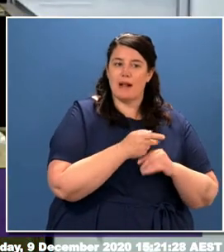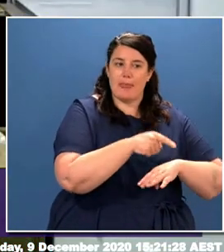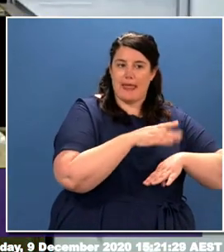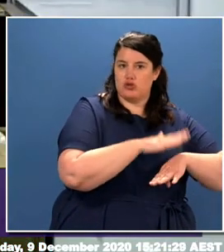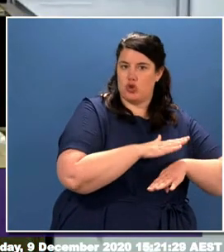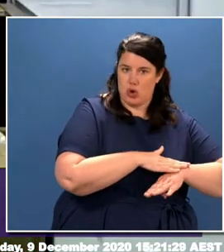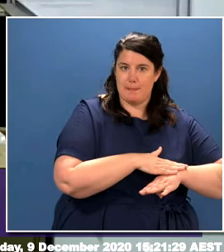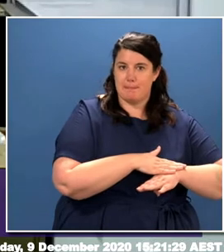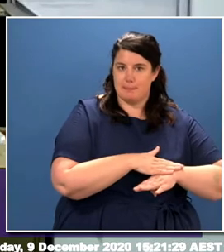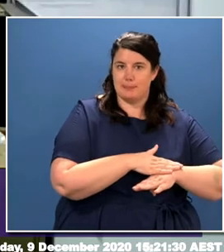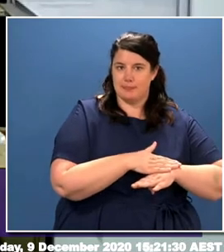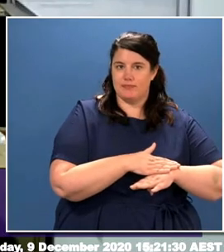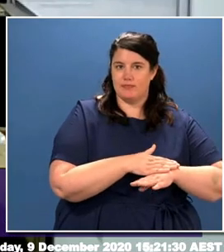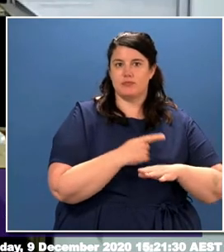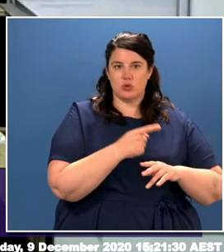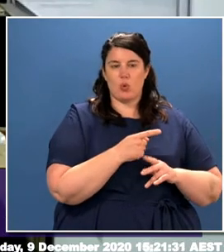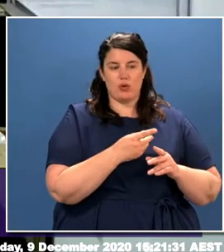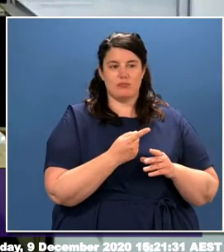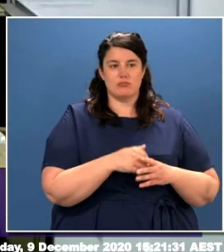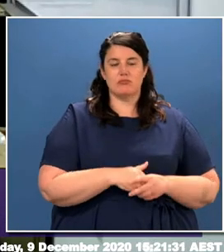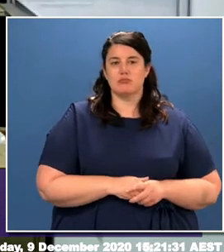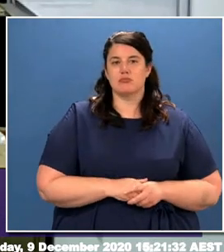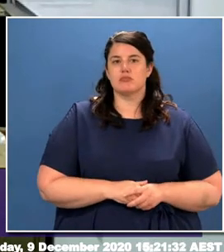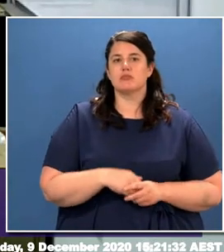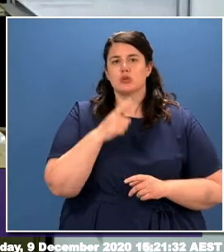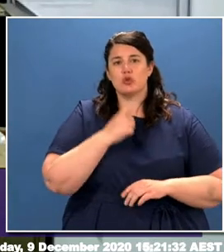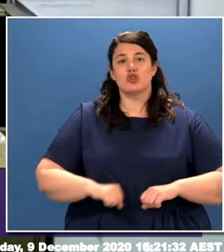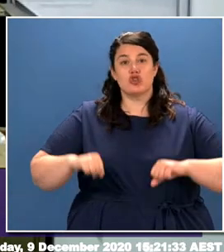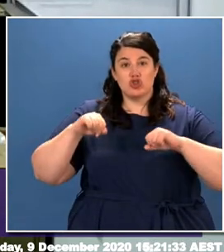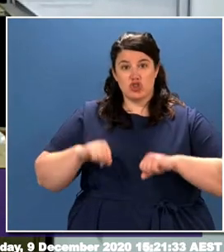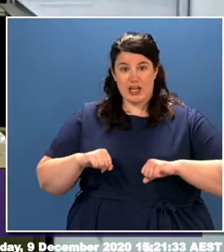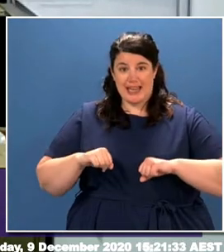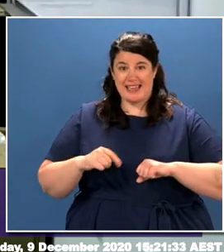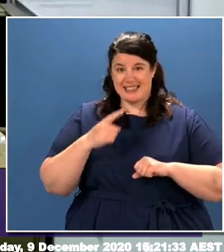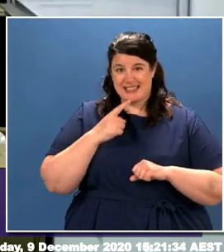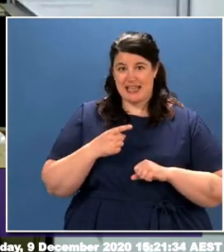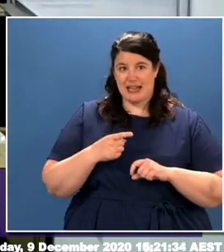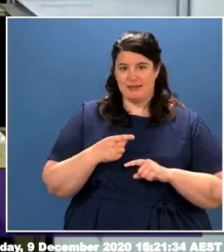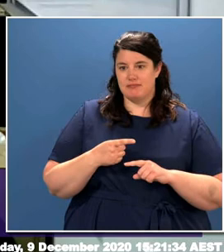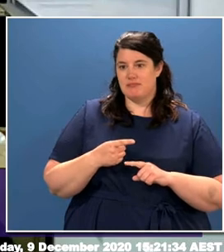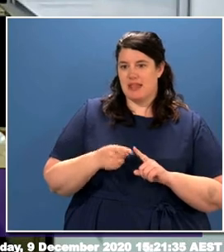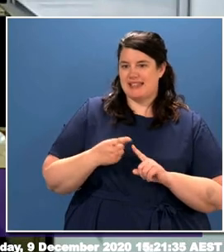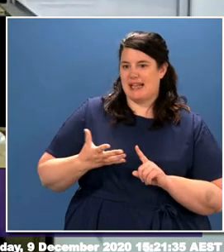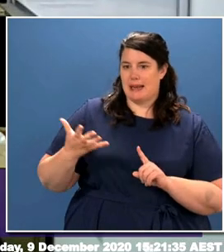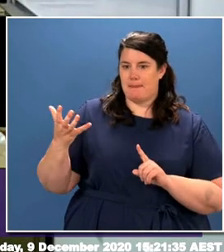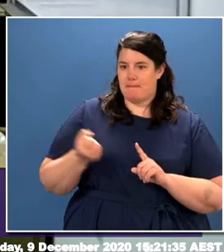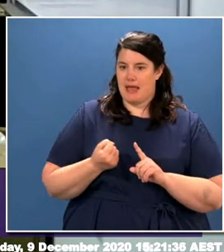And so is that so in it's context. In Australian terms, it's getting paid for low hanging fruit. Yeah, exactly.